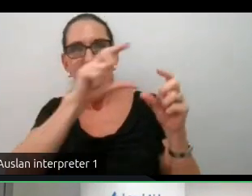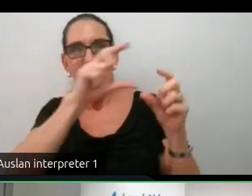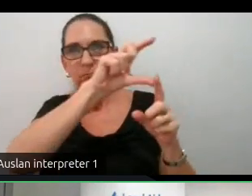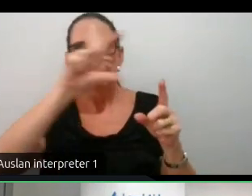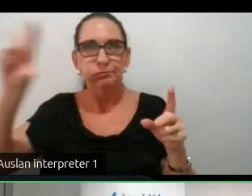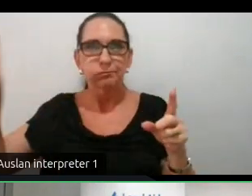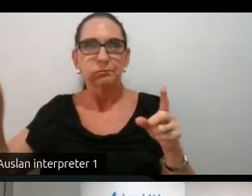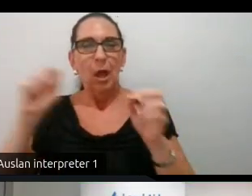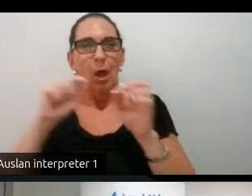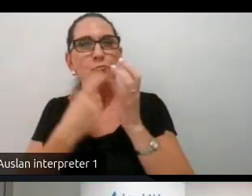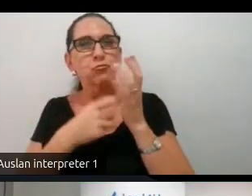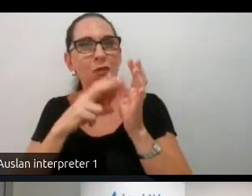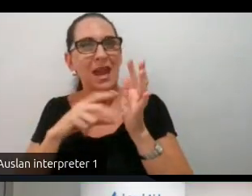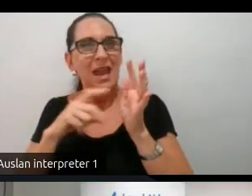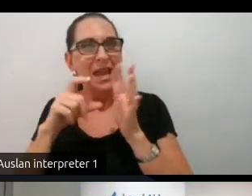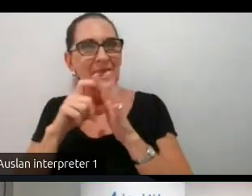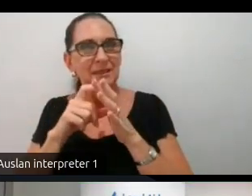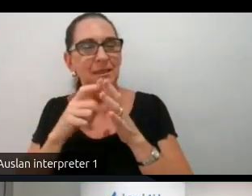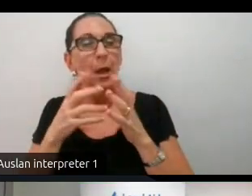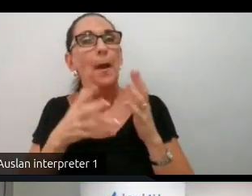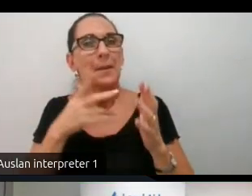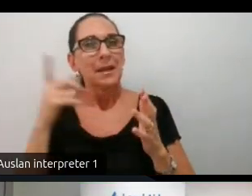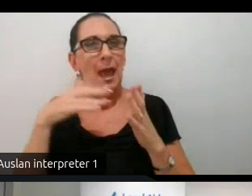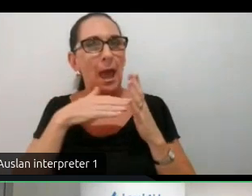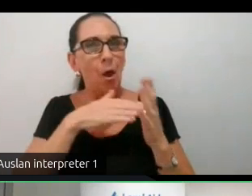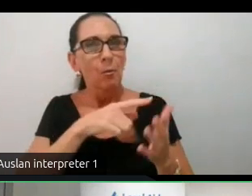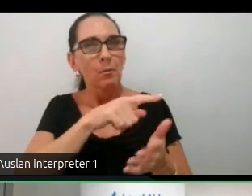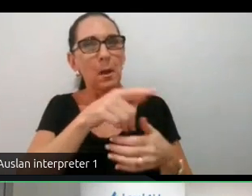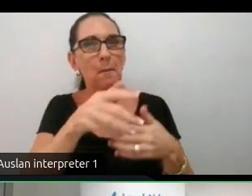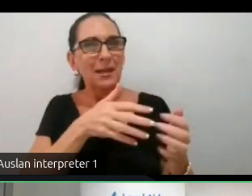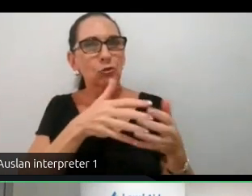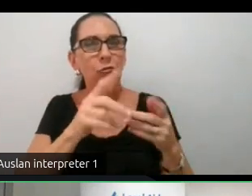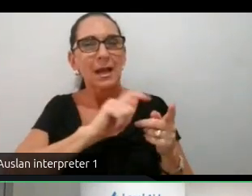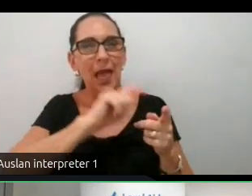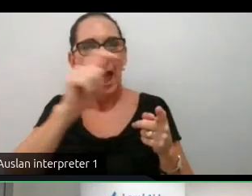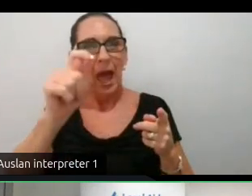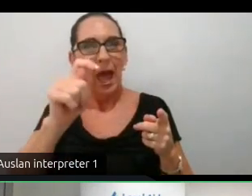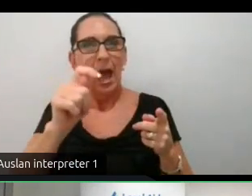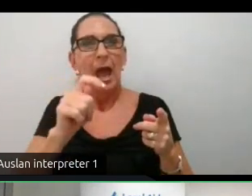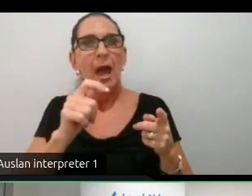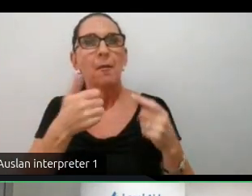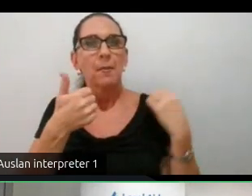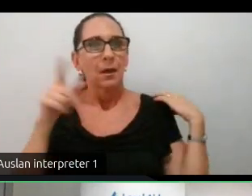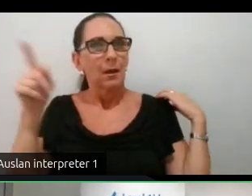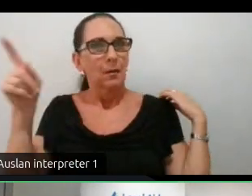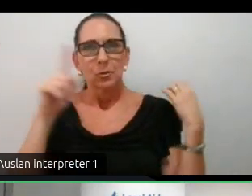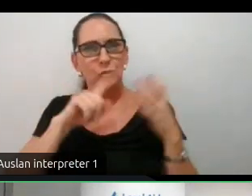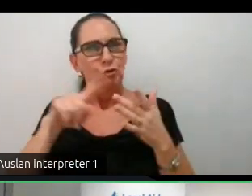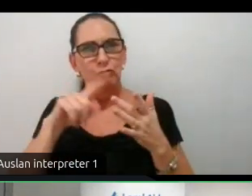rocked up and and and they basically promised to manage the claim. It won't be a problem. Insurance